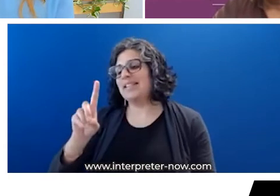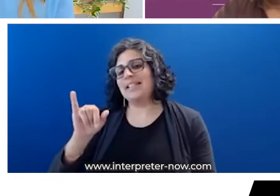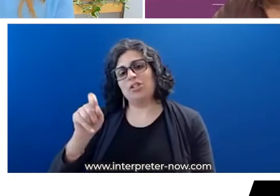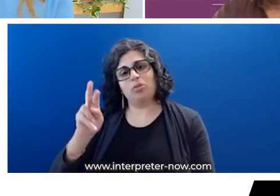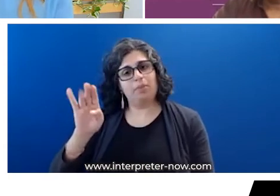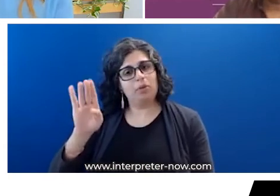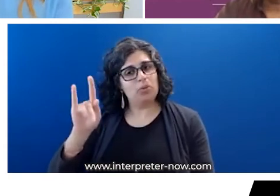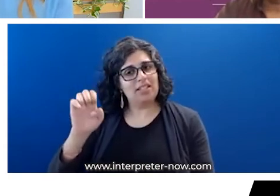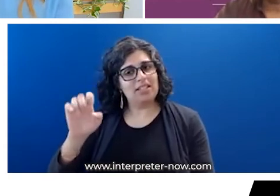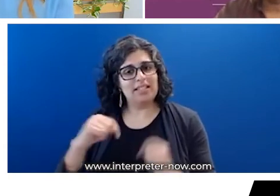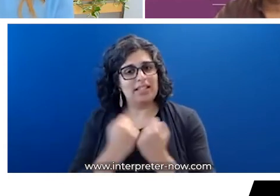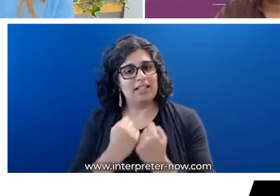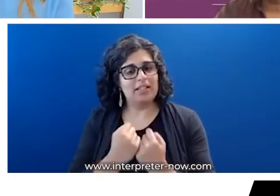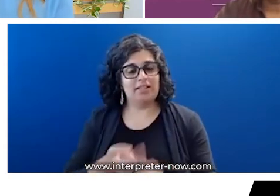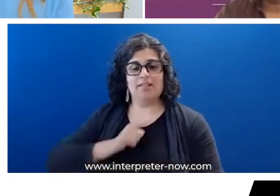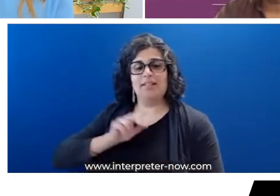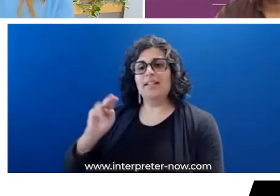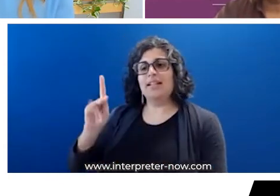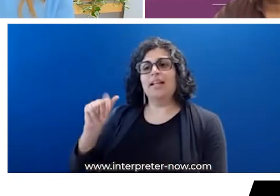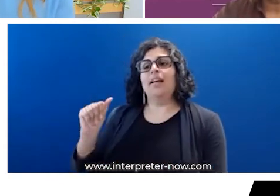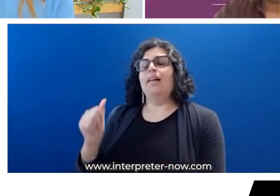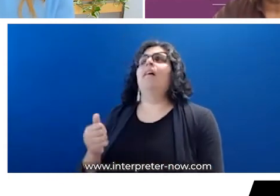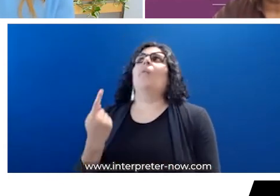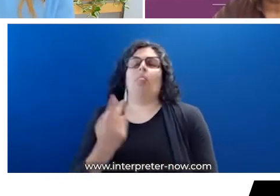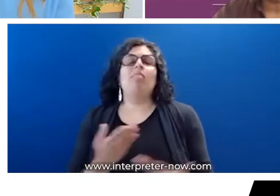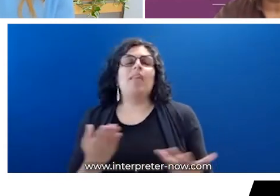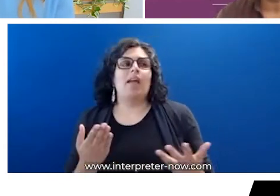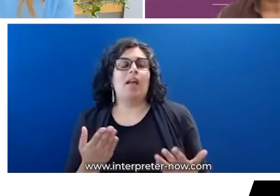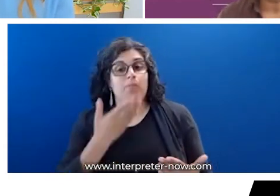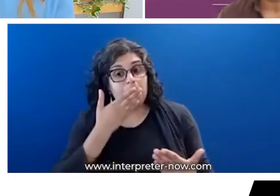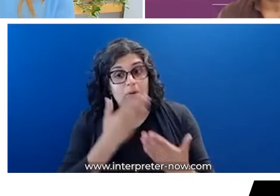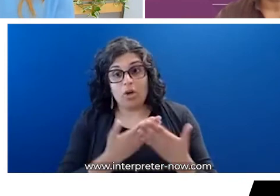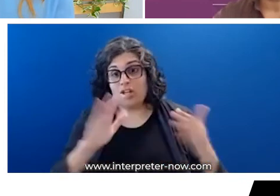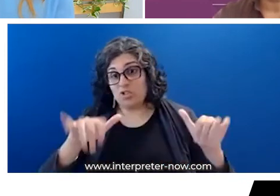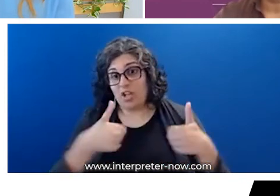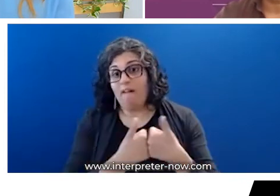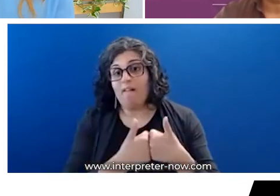One of the things that I think would be a really good challenge for organizations